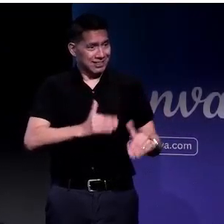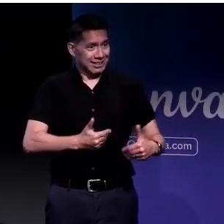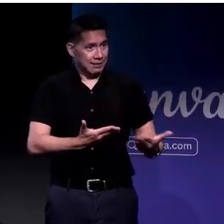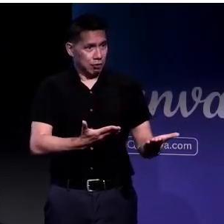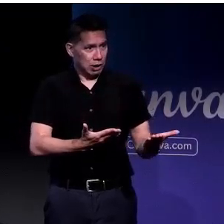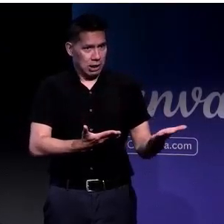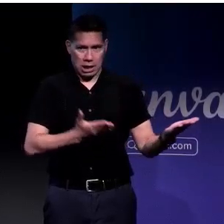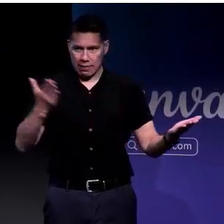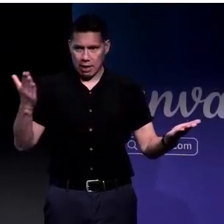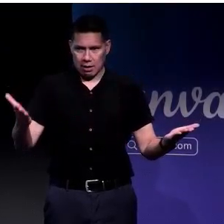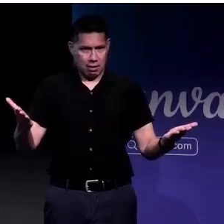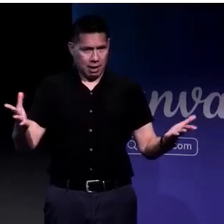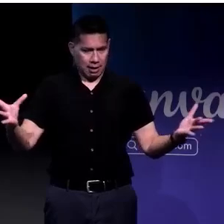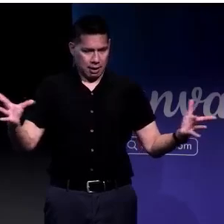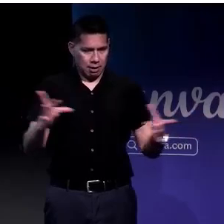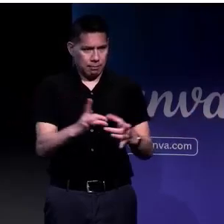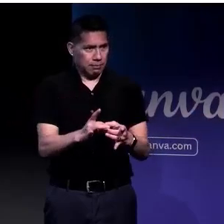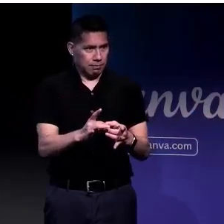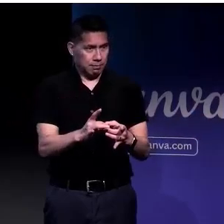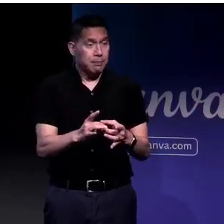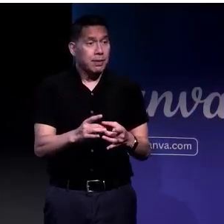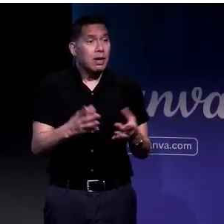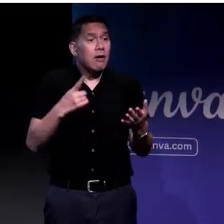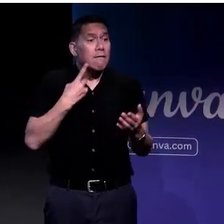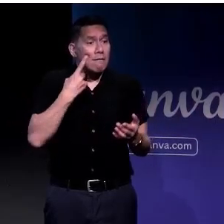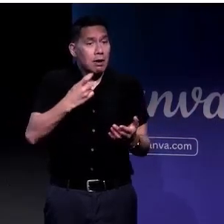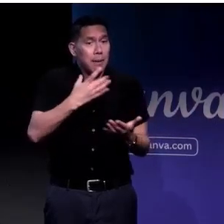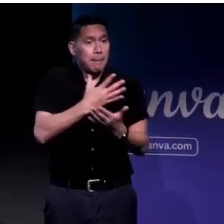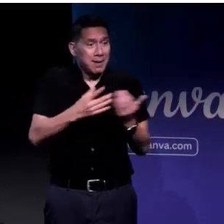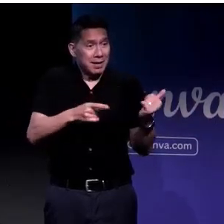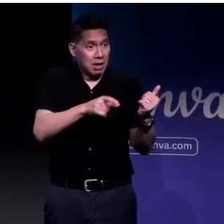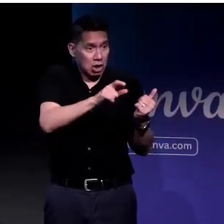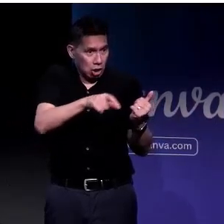So currently we're finding that many of our clients, there may be that waiting